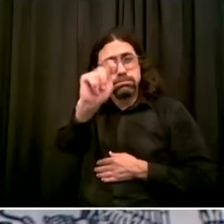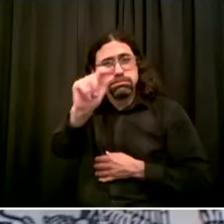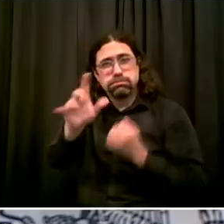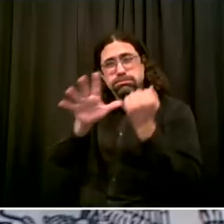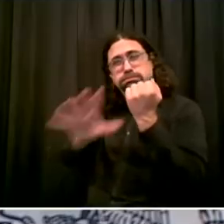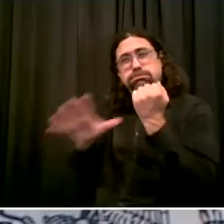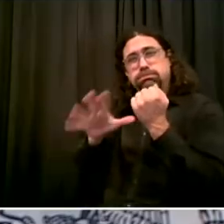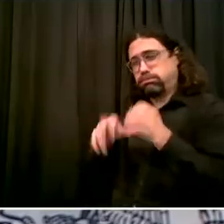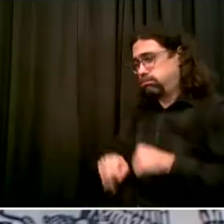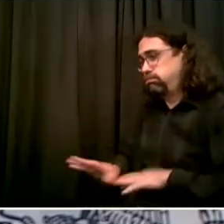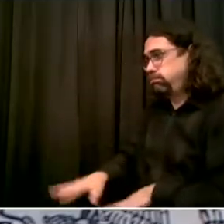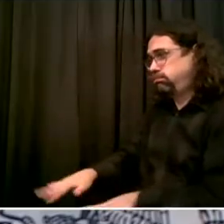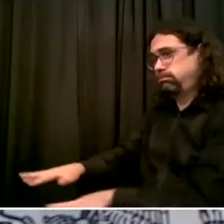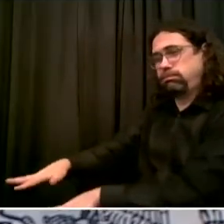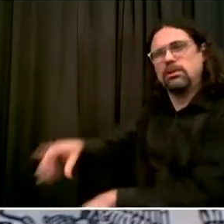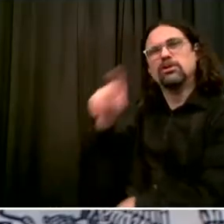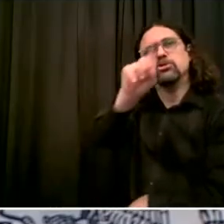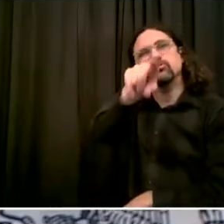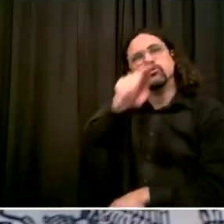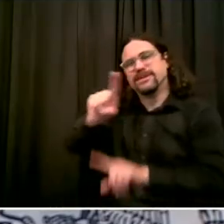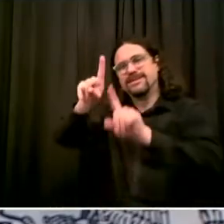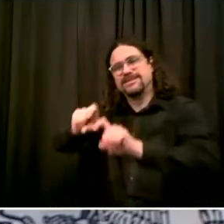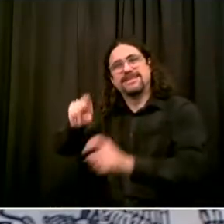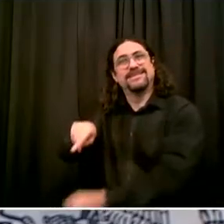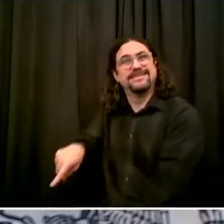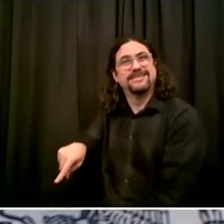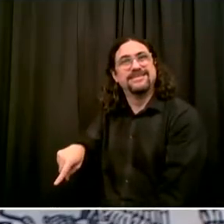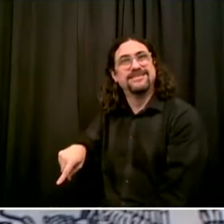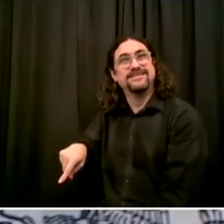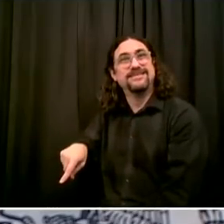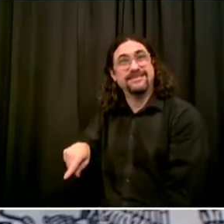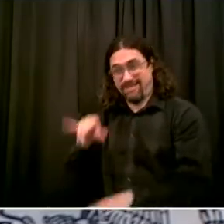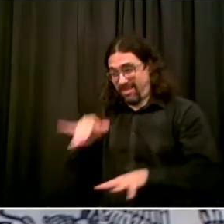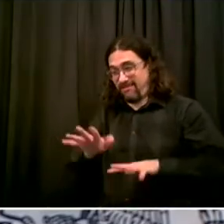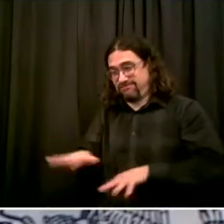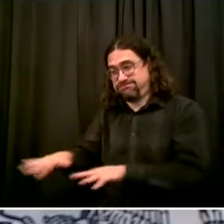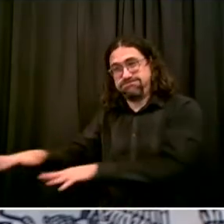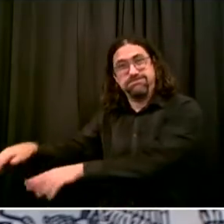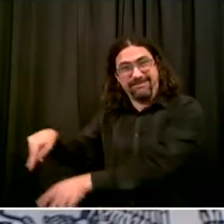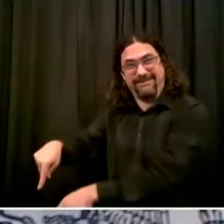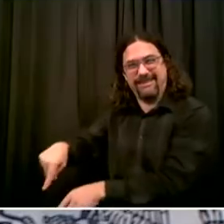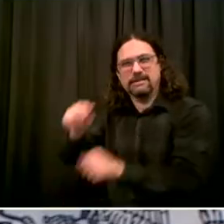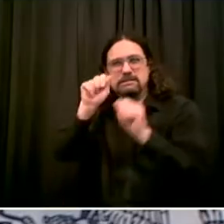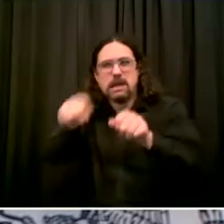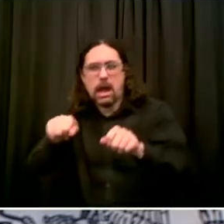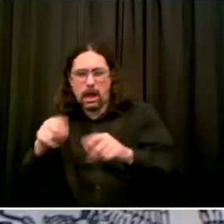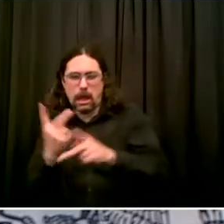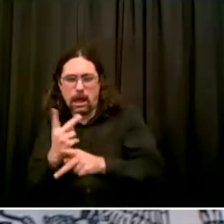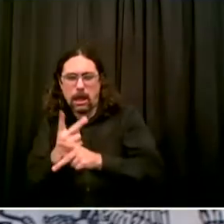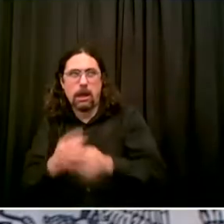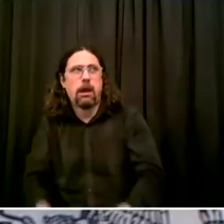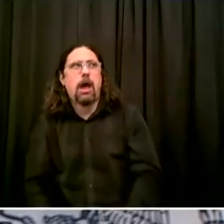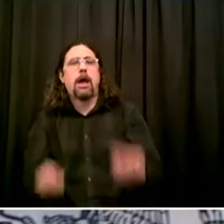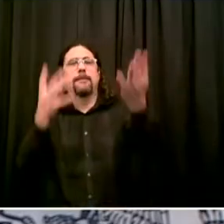WE HAVE THESE 14 WASTEWEATR TARETNTME PLANTS.